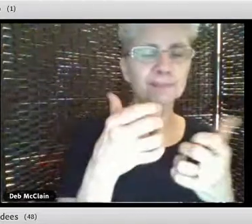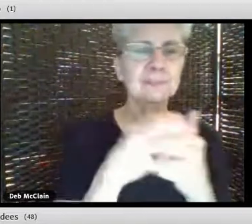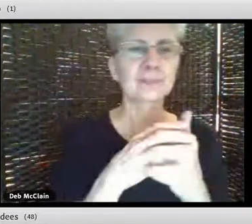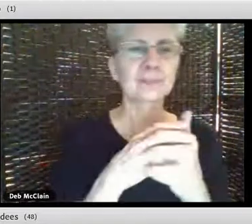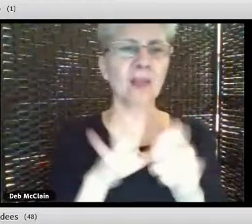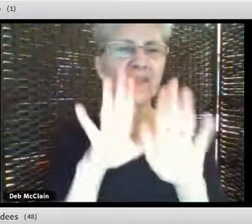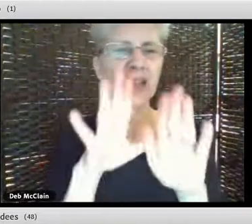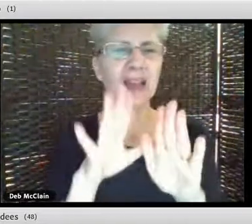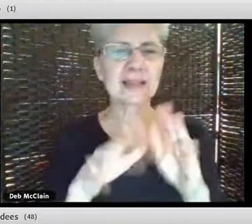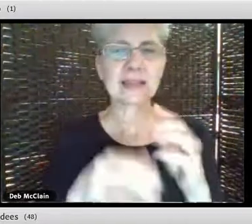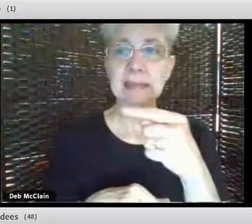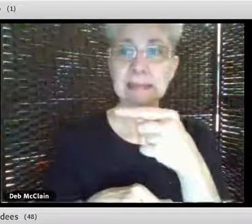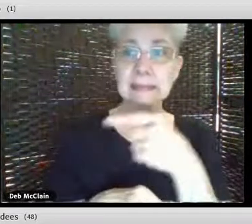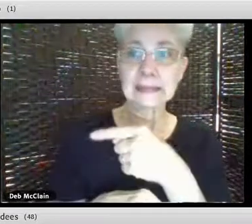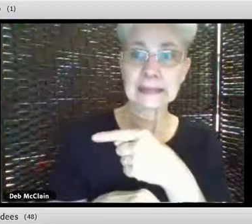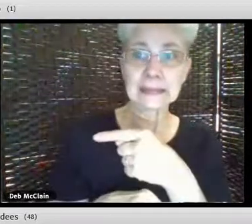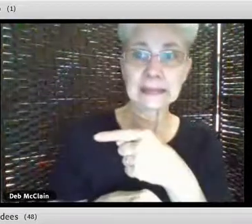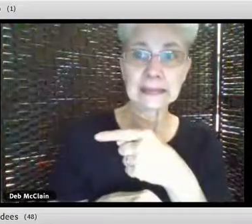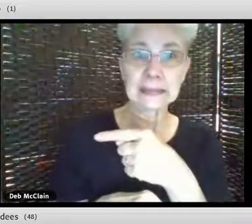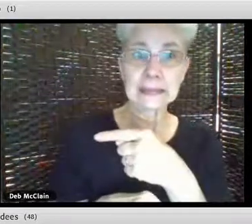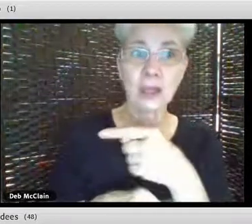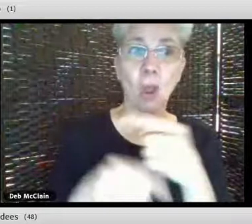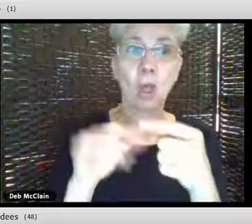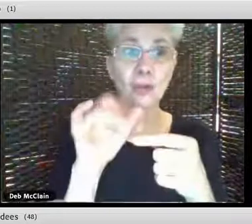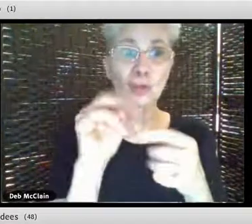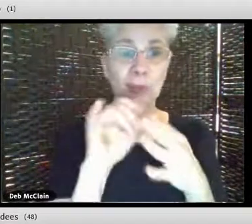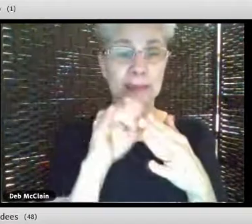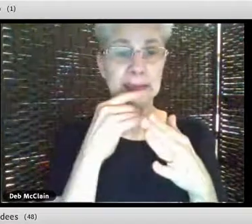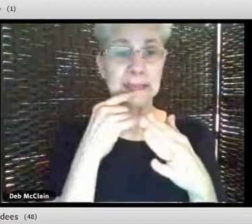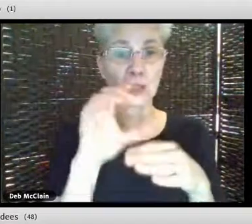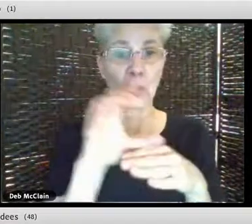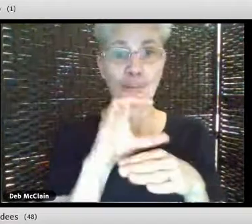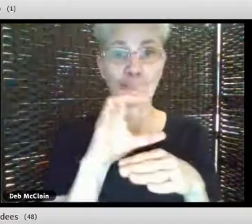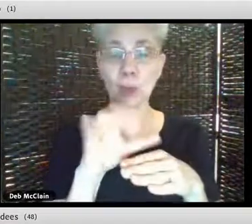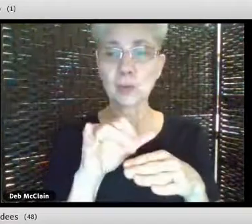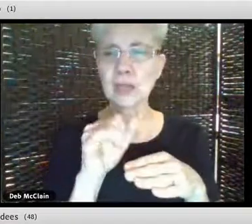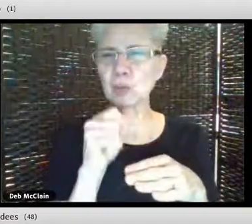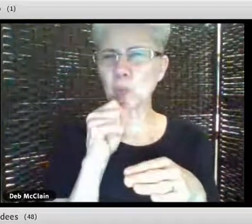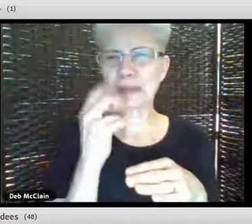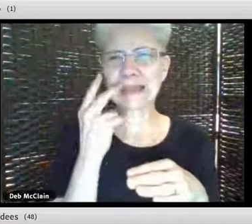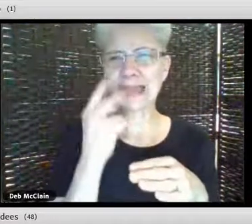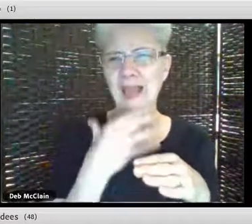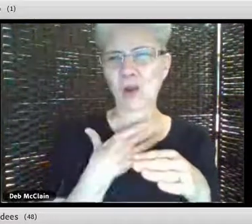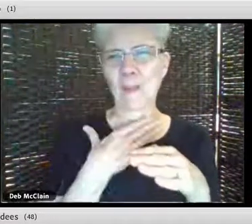So what you'll see here on my screen is it says computers, and you wouldn't see that on my Librarynerd one